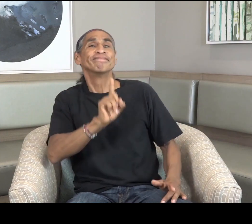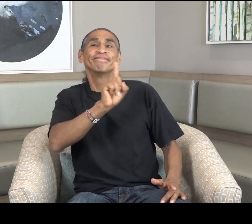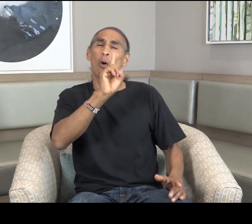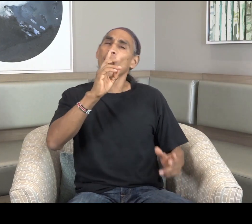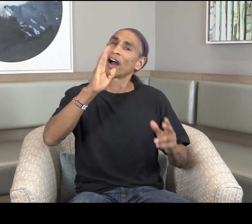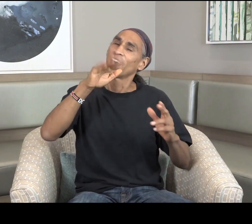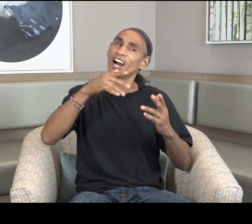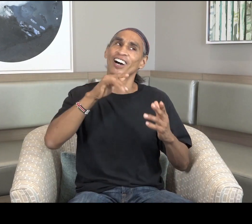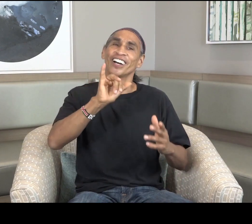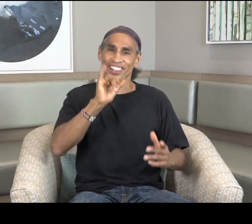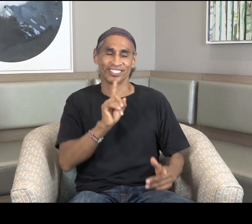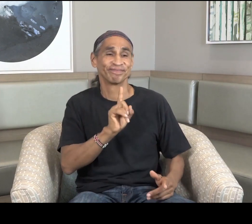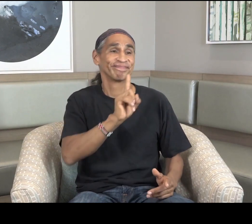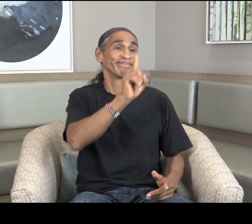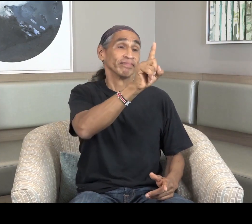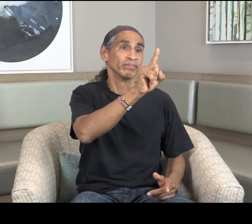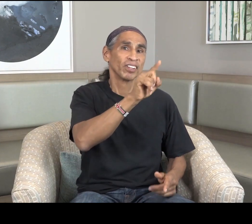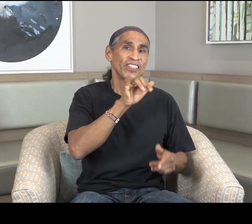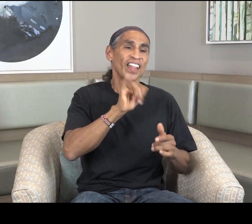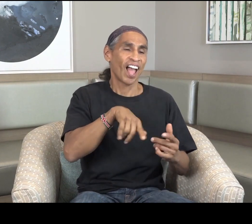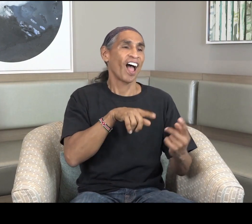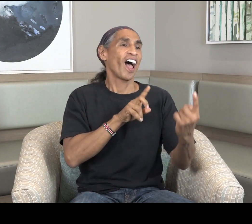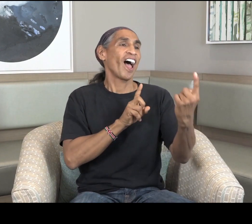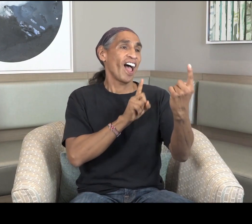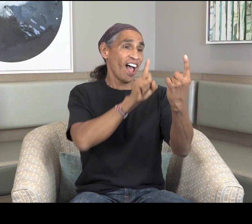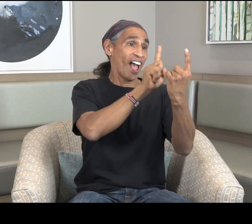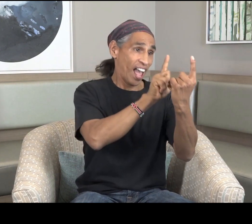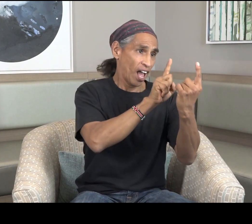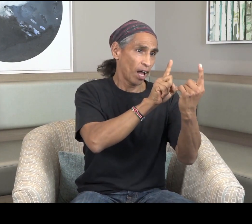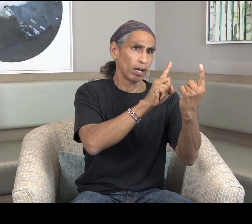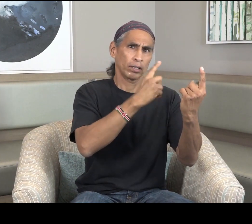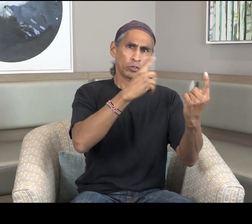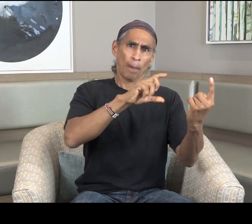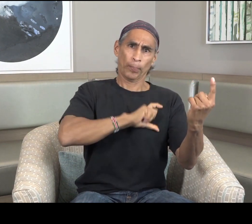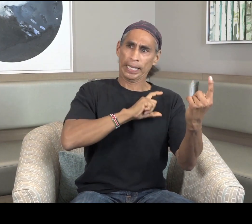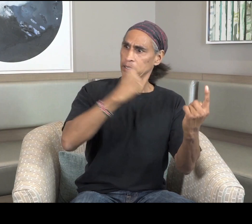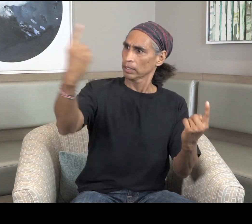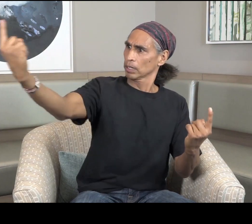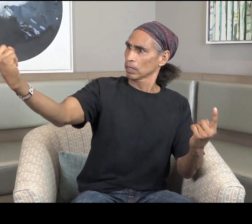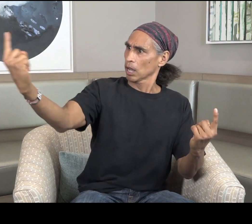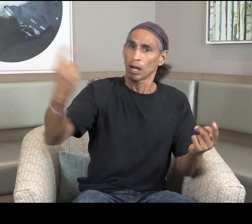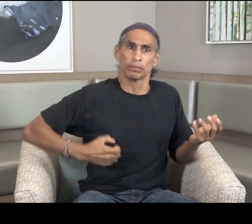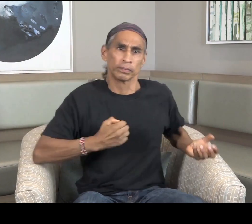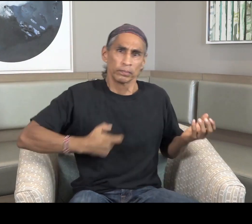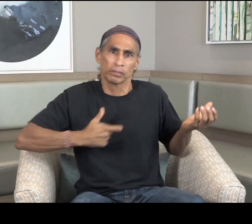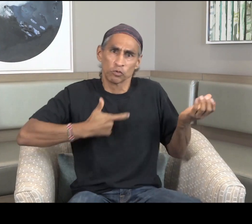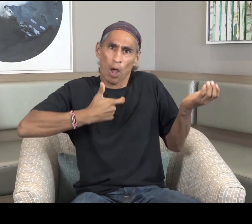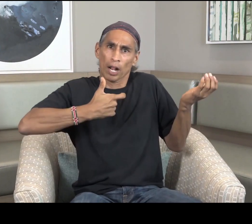And I put my hearing aid.